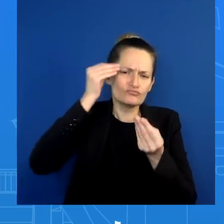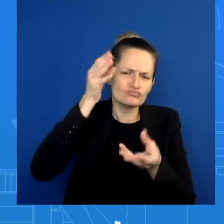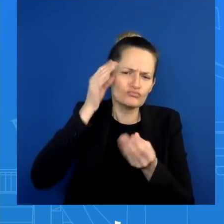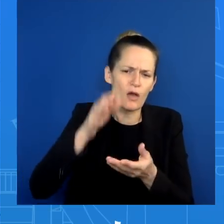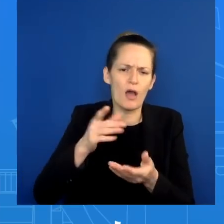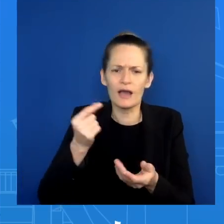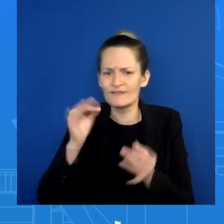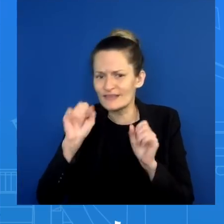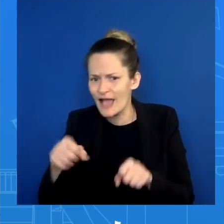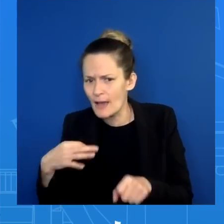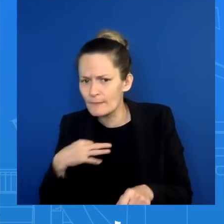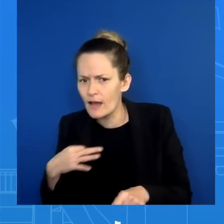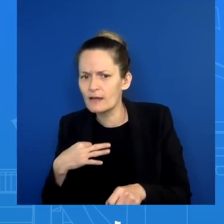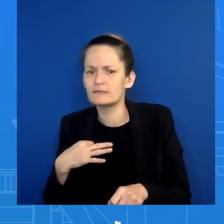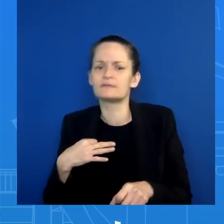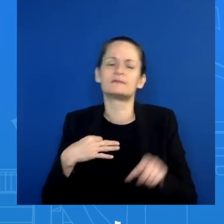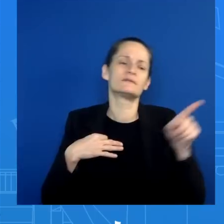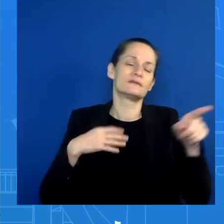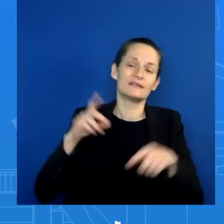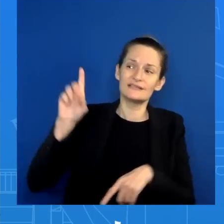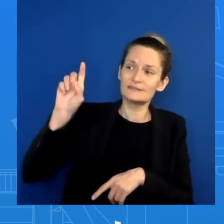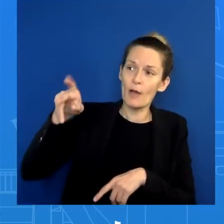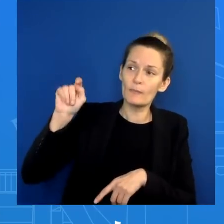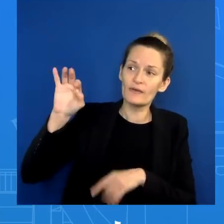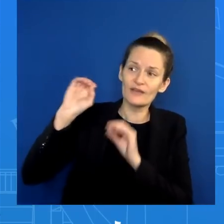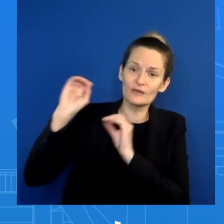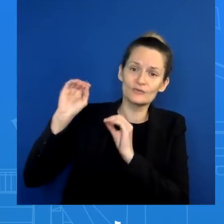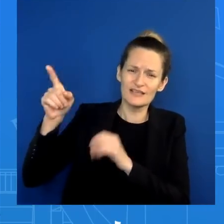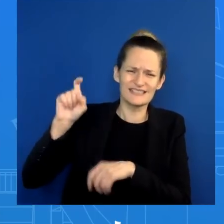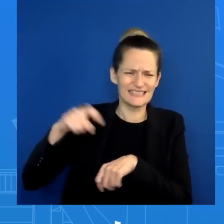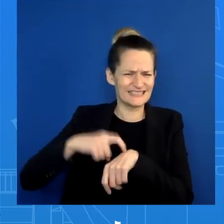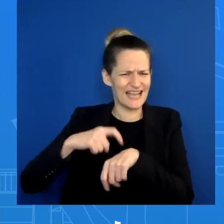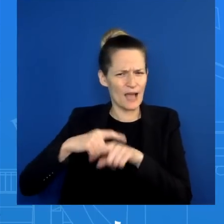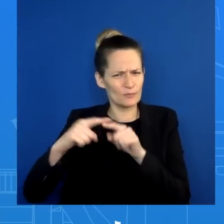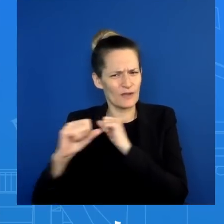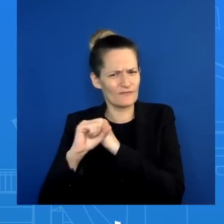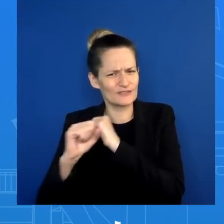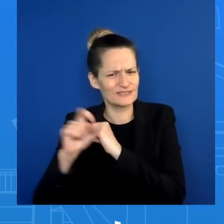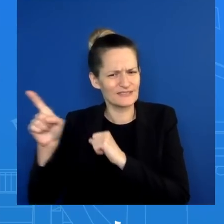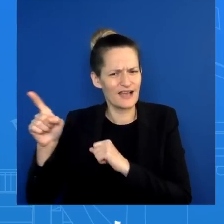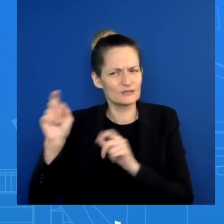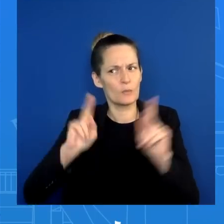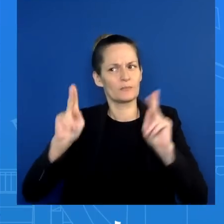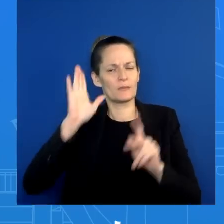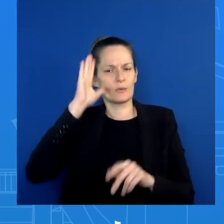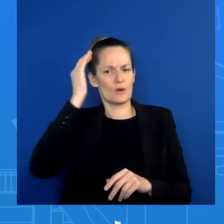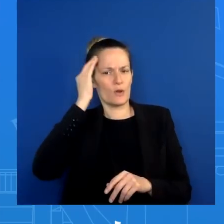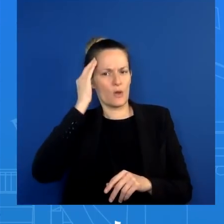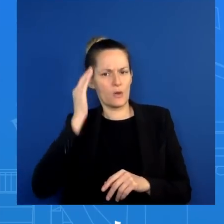They know this is a priority. I mean, it is it is hard to say who's going to take us up on it and who's not.